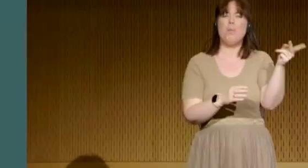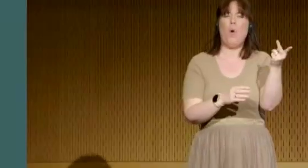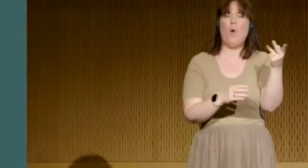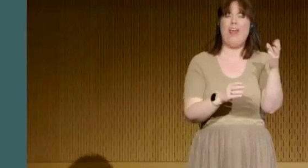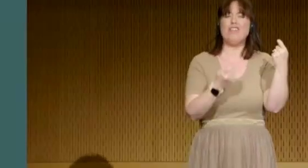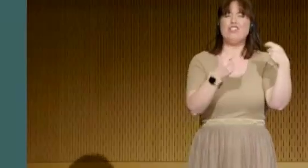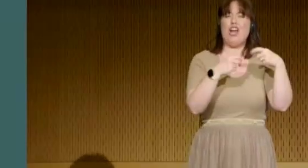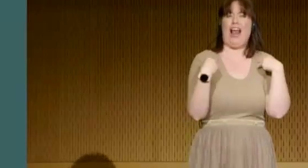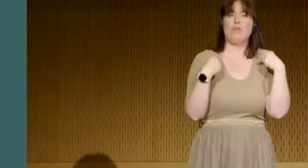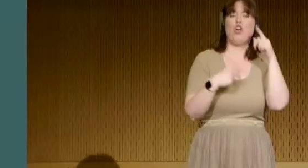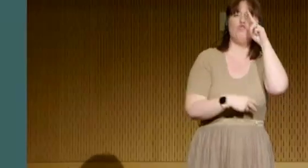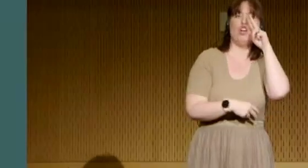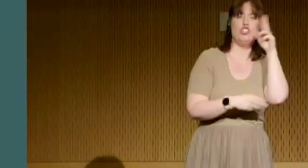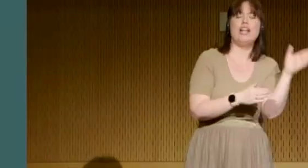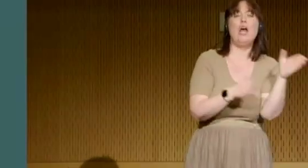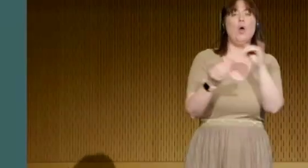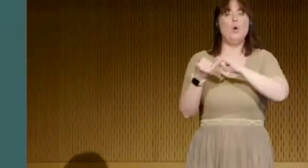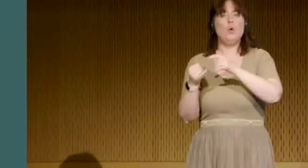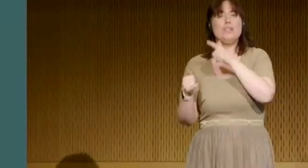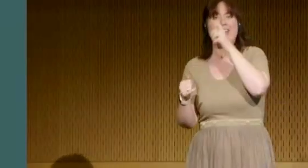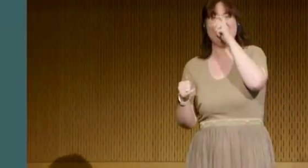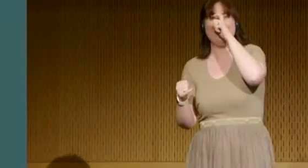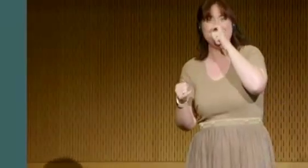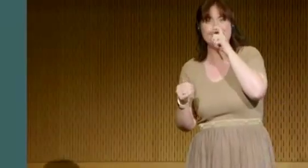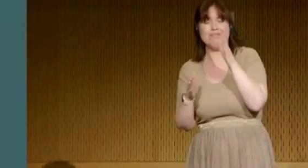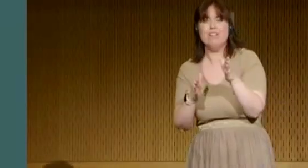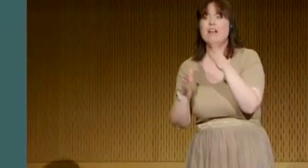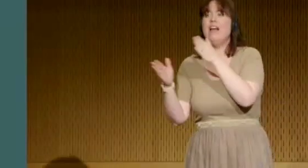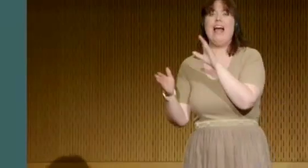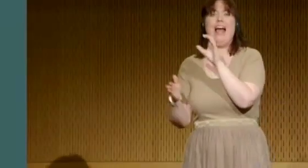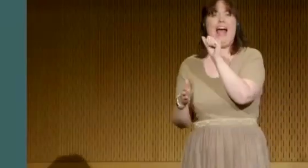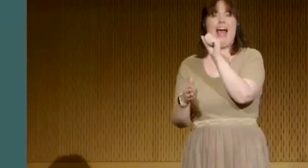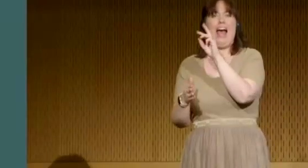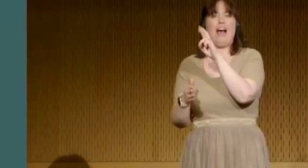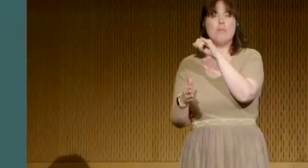let all the Portuguese speakers be together, the Arabic people for the first 10 minutes and